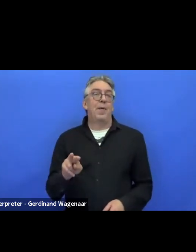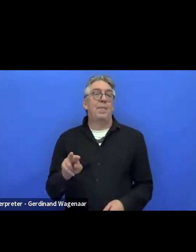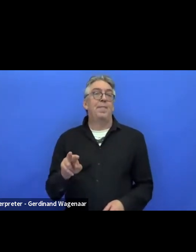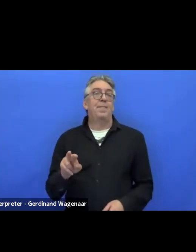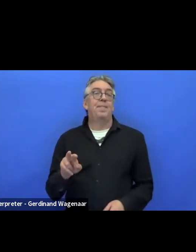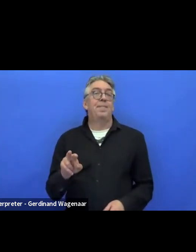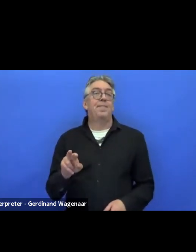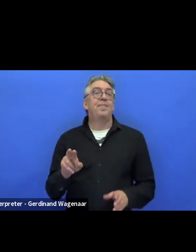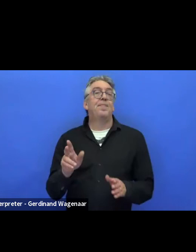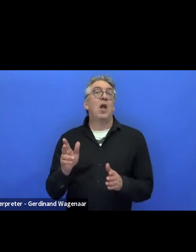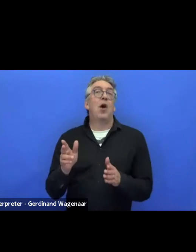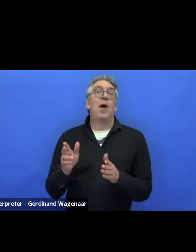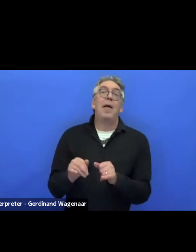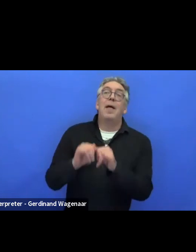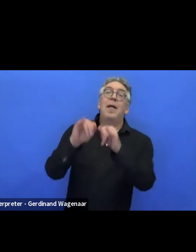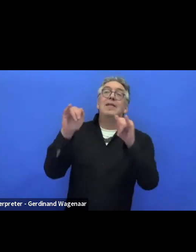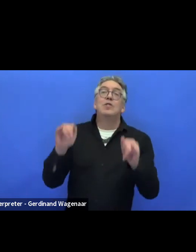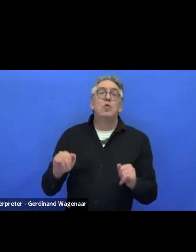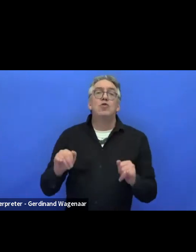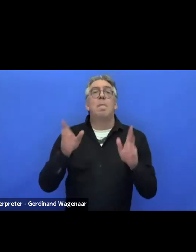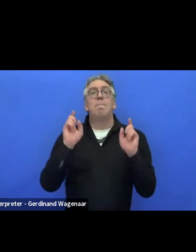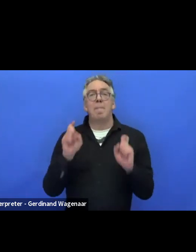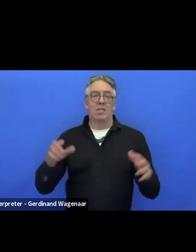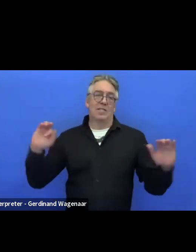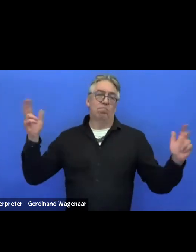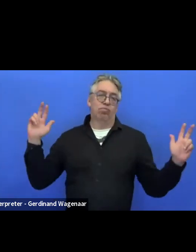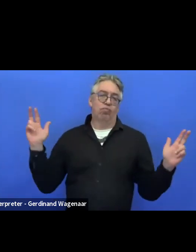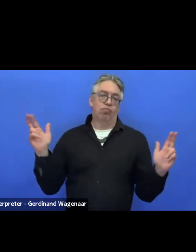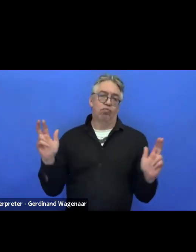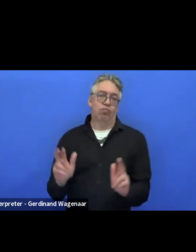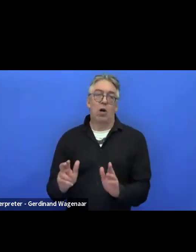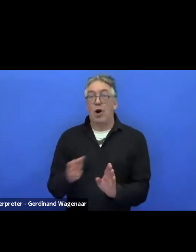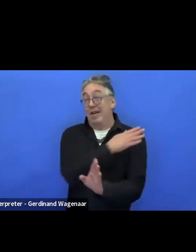Because the cases concerned earlier and programming and earlier funds